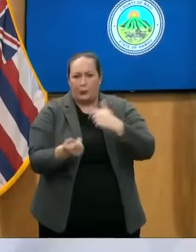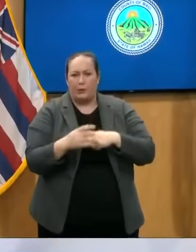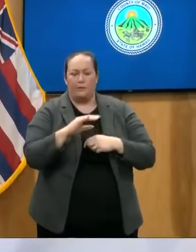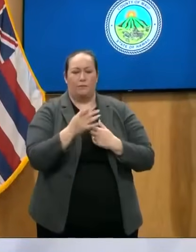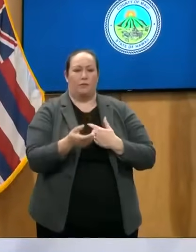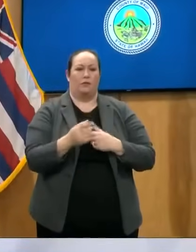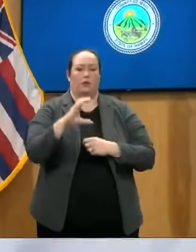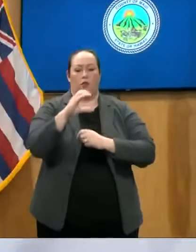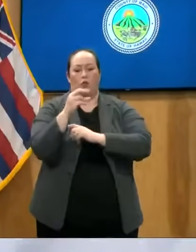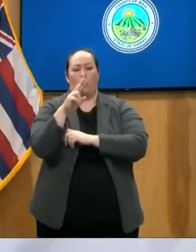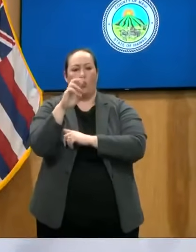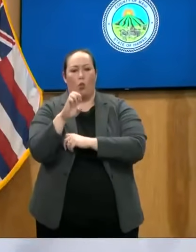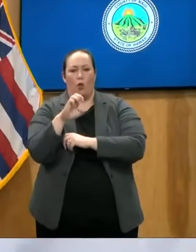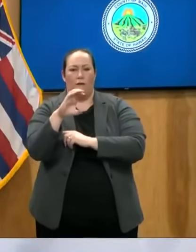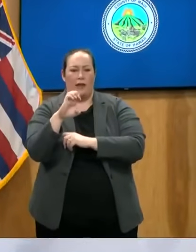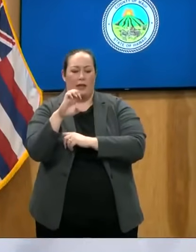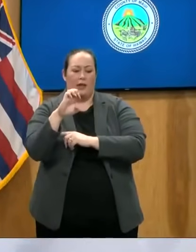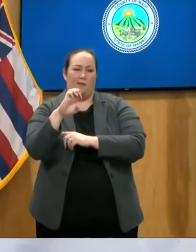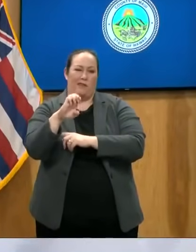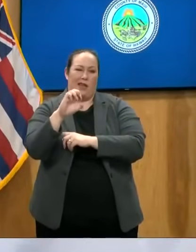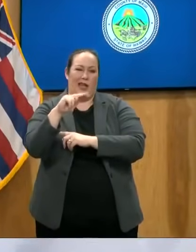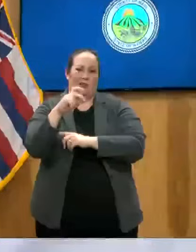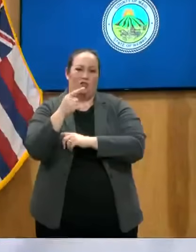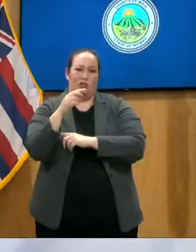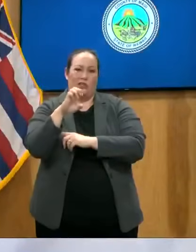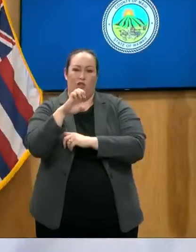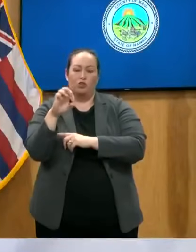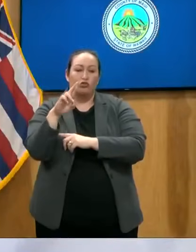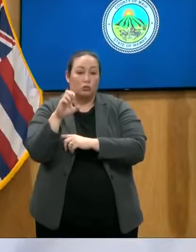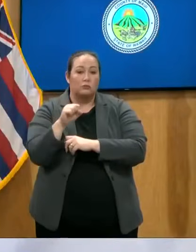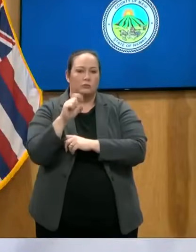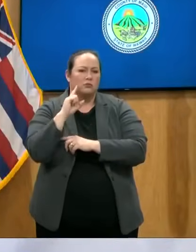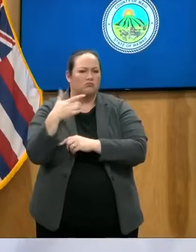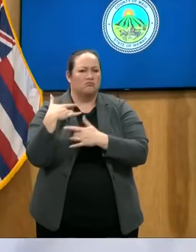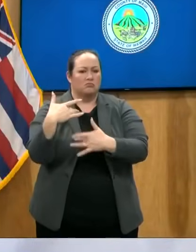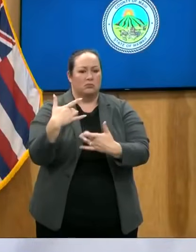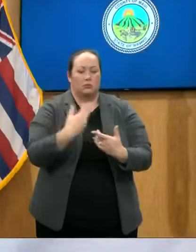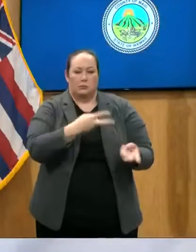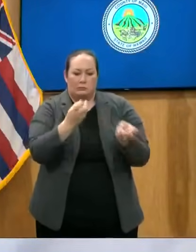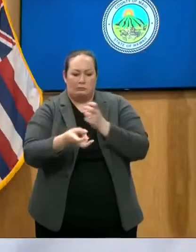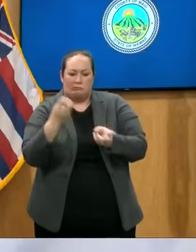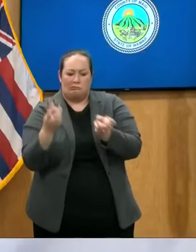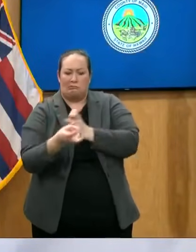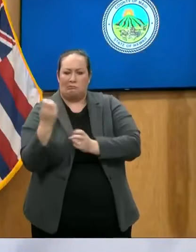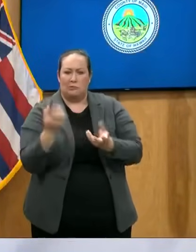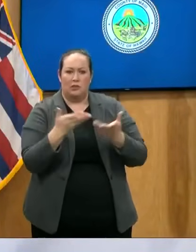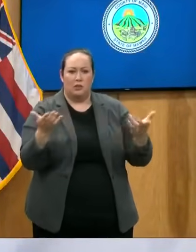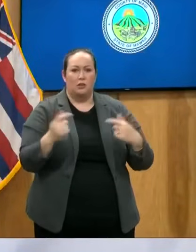for us the Corps of Engineers usually many other missions to